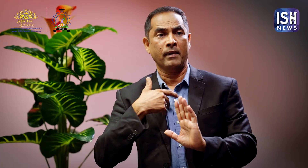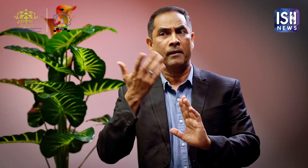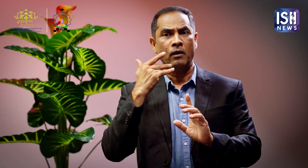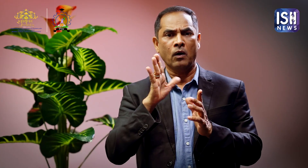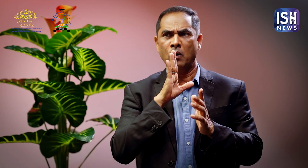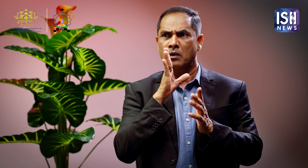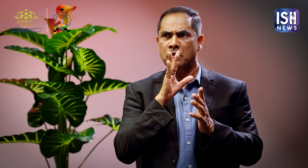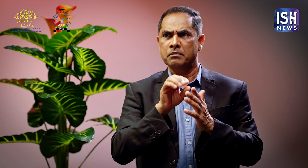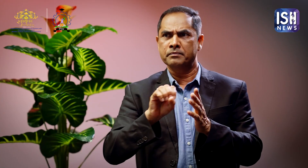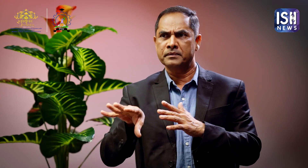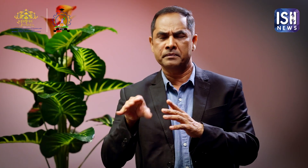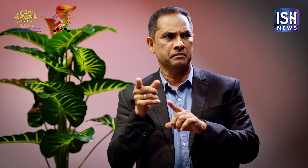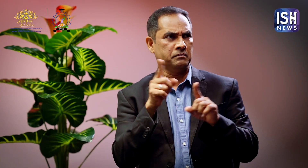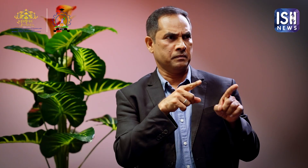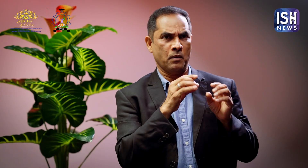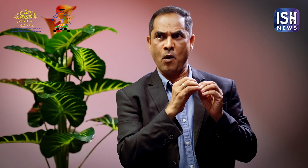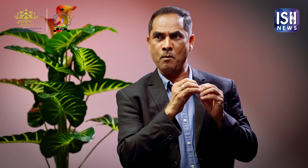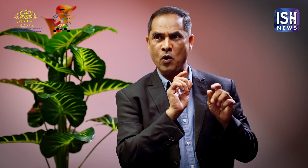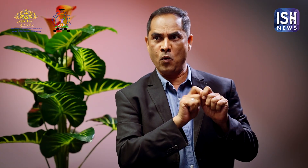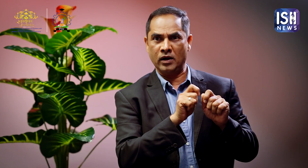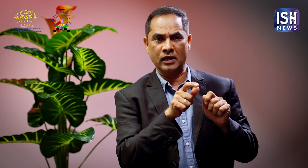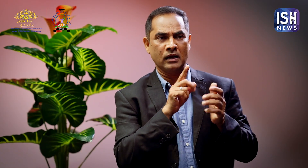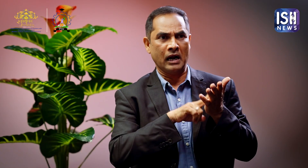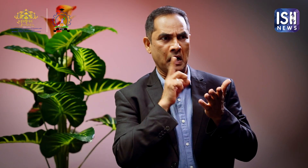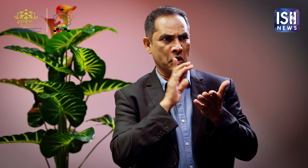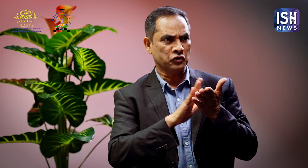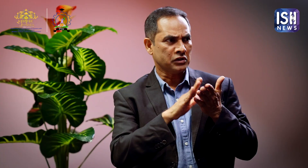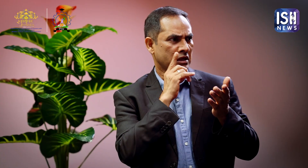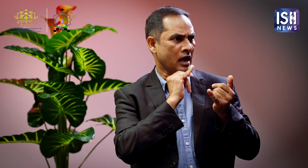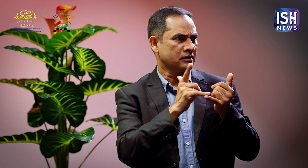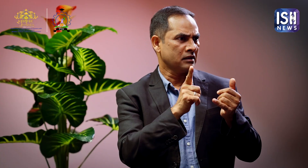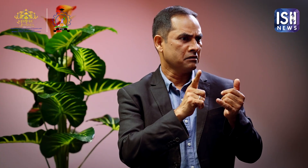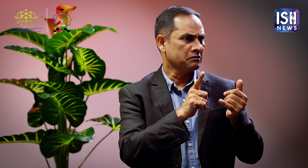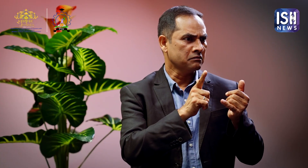When I moved to Mumbai to work at NIHH's ISL Cell,